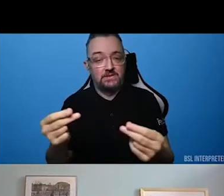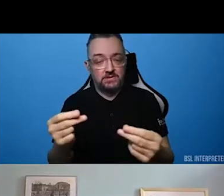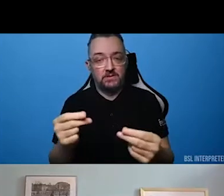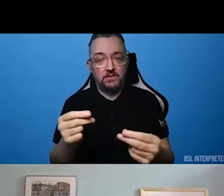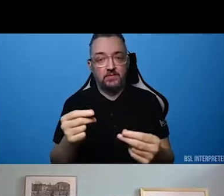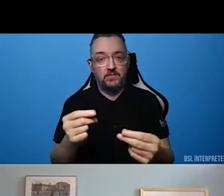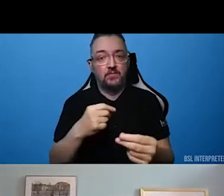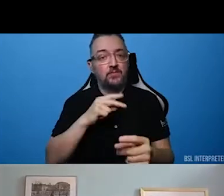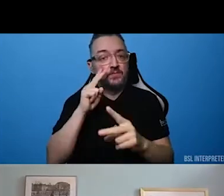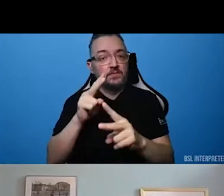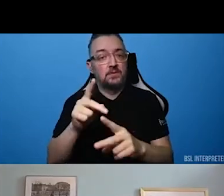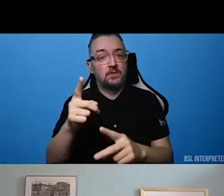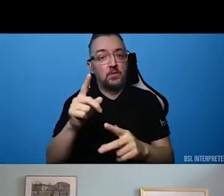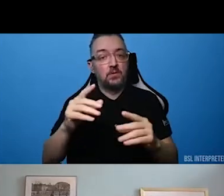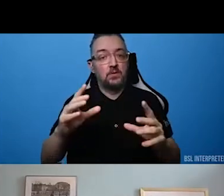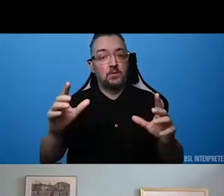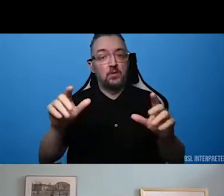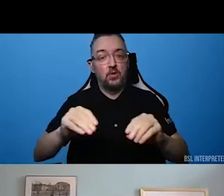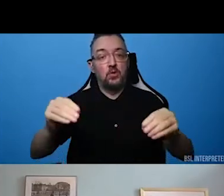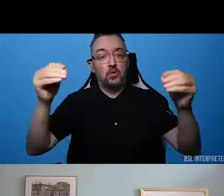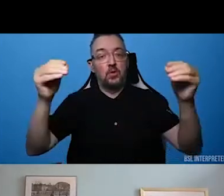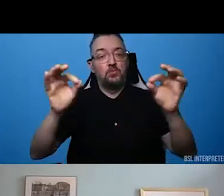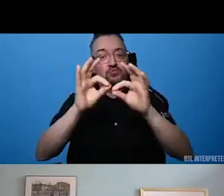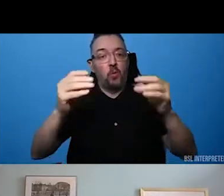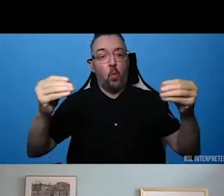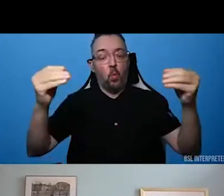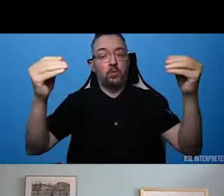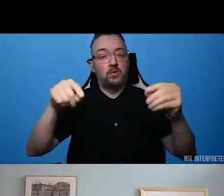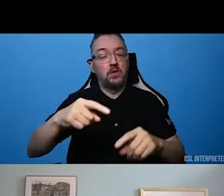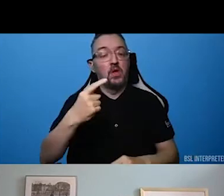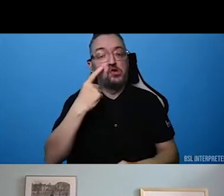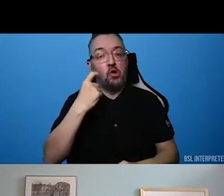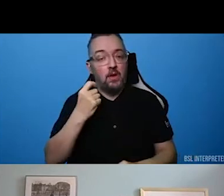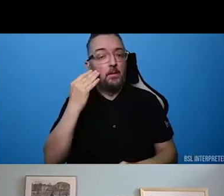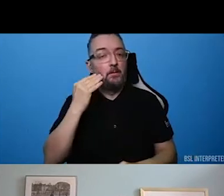We see that what is holding up the sheet notes for the players is a young Black boy,